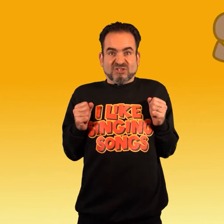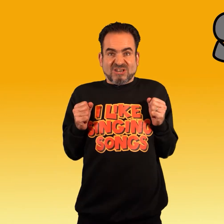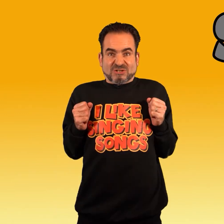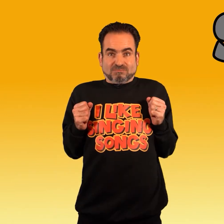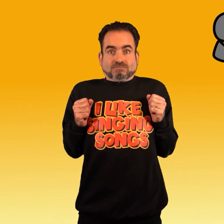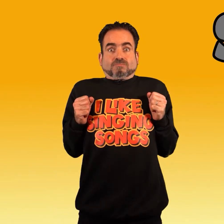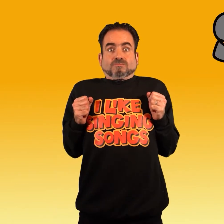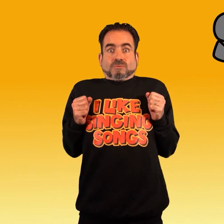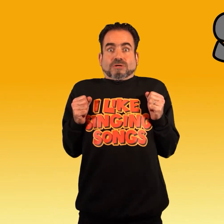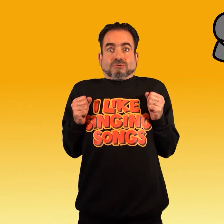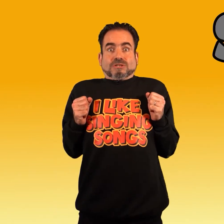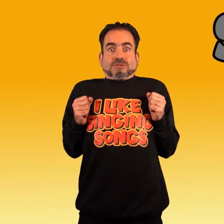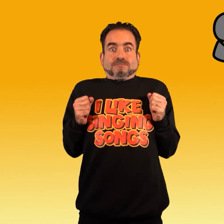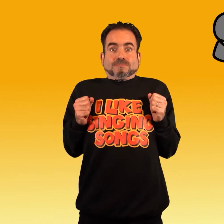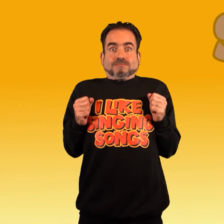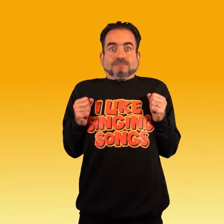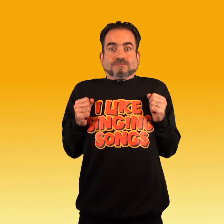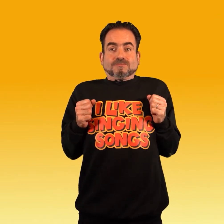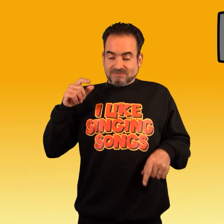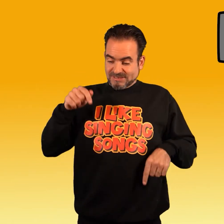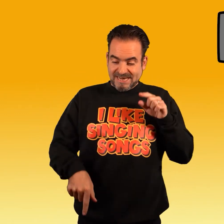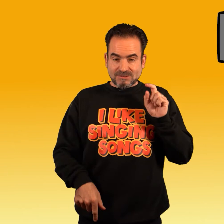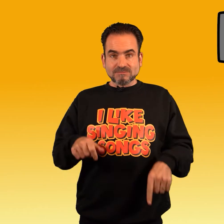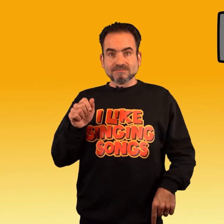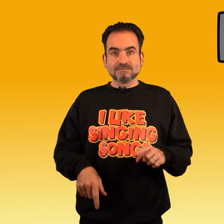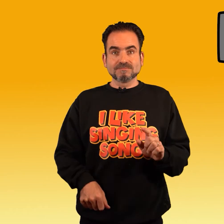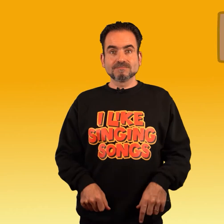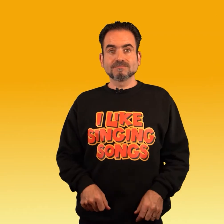Stuck, like you're stuck. Down